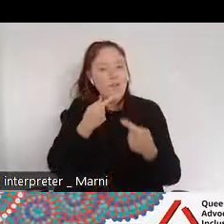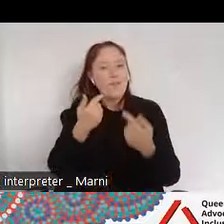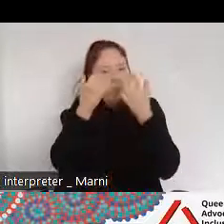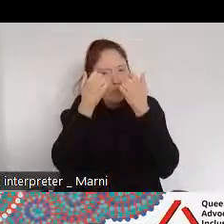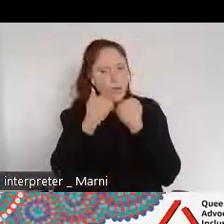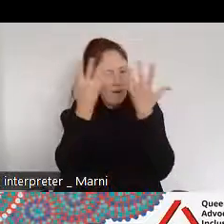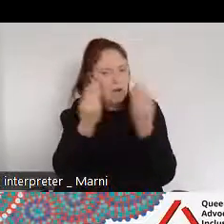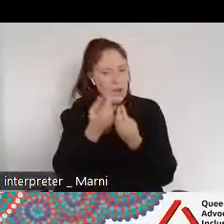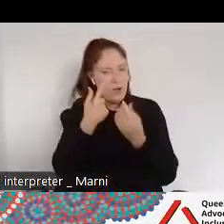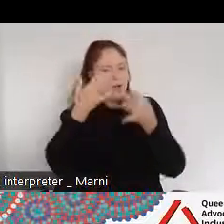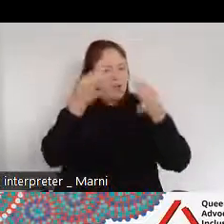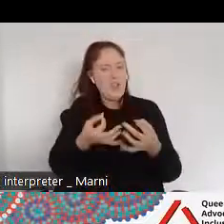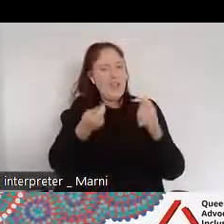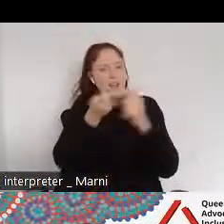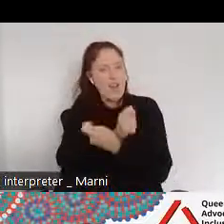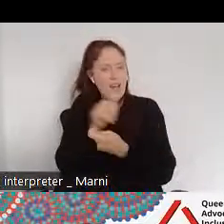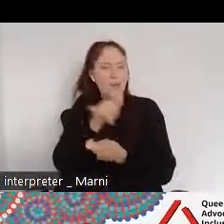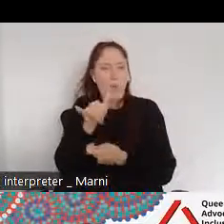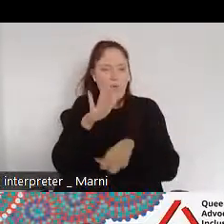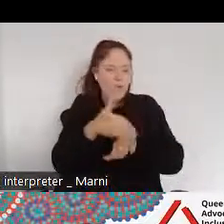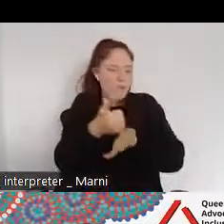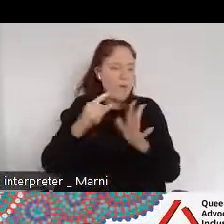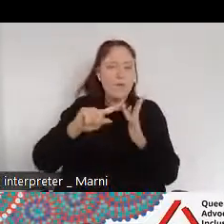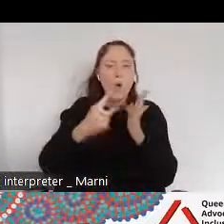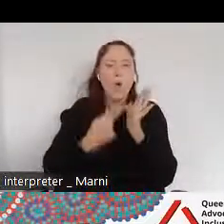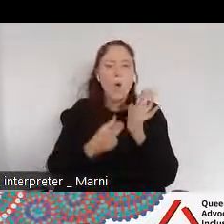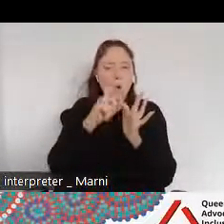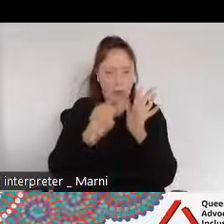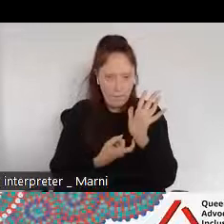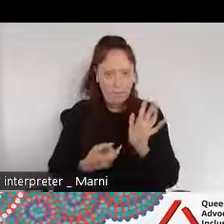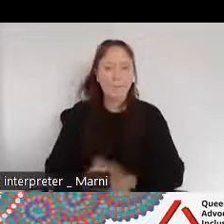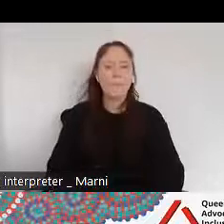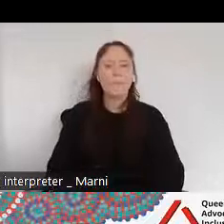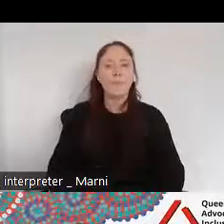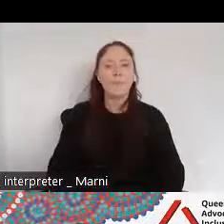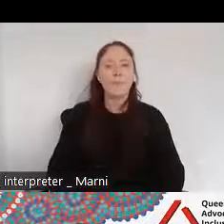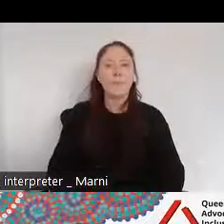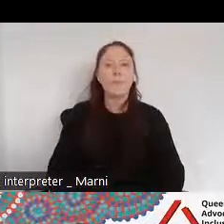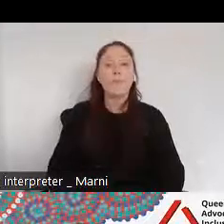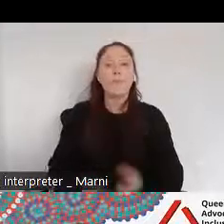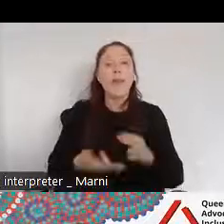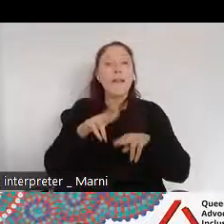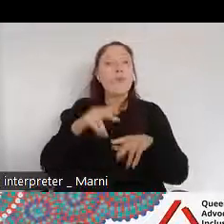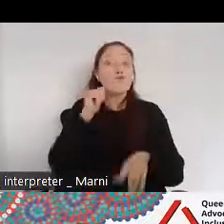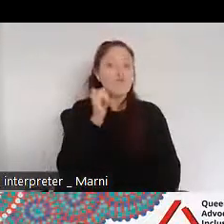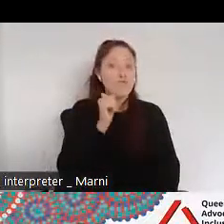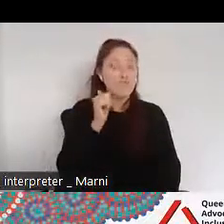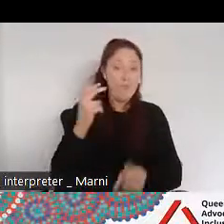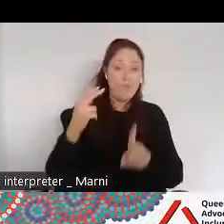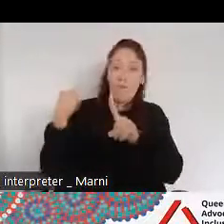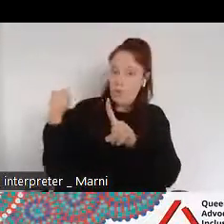order or make the decision. If it's a review, at the end of the review, QCAT must revoke the